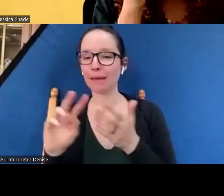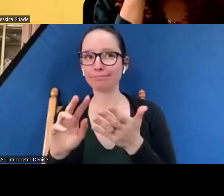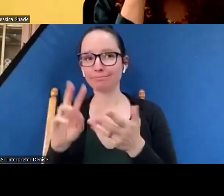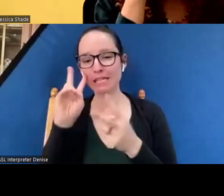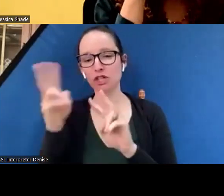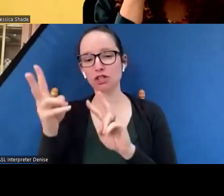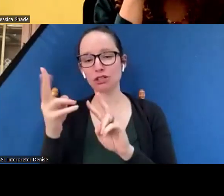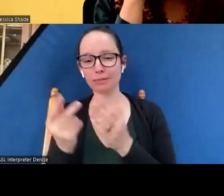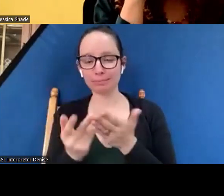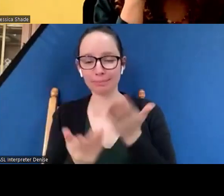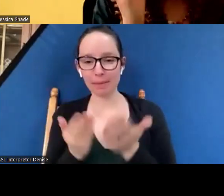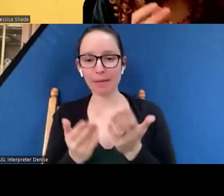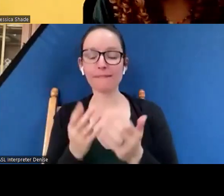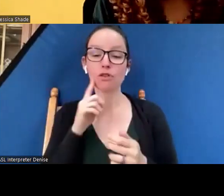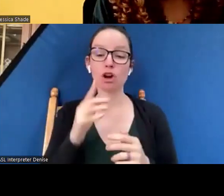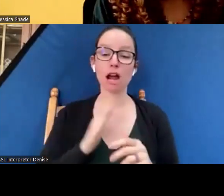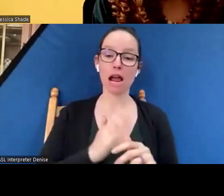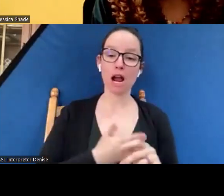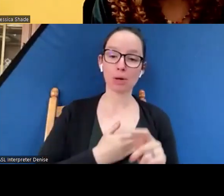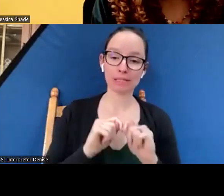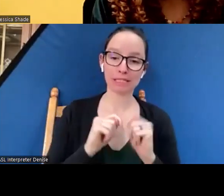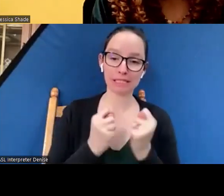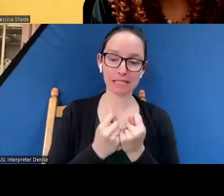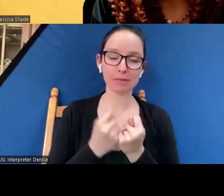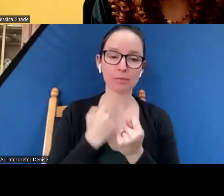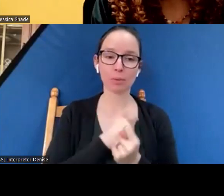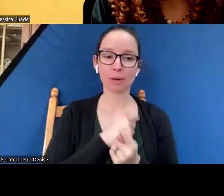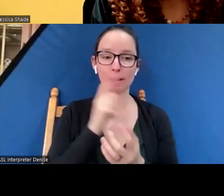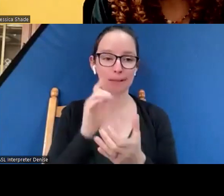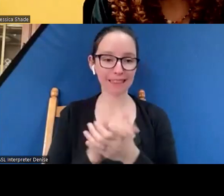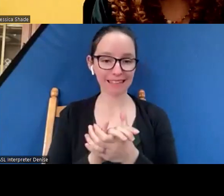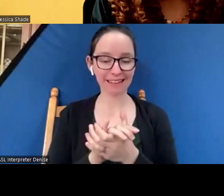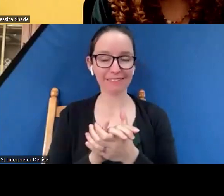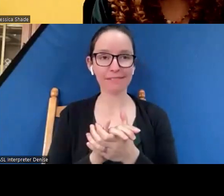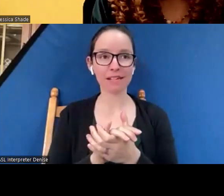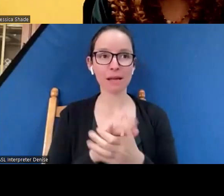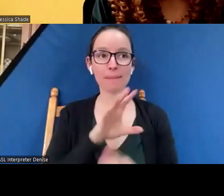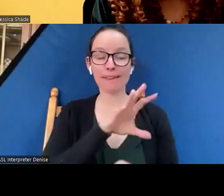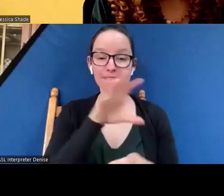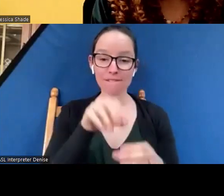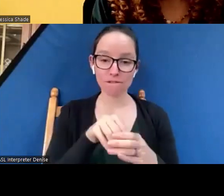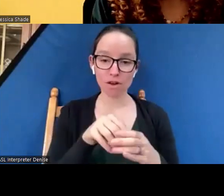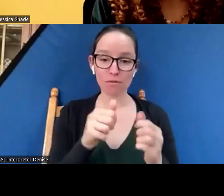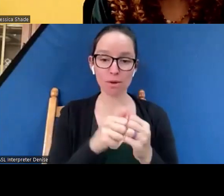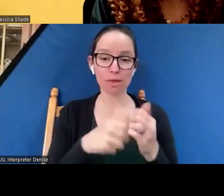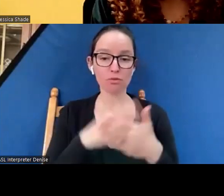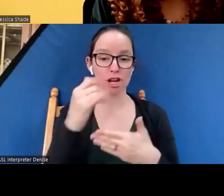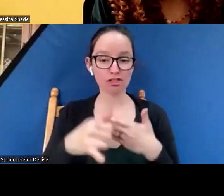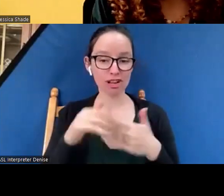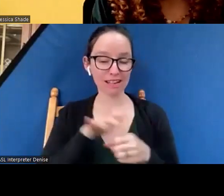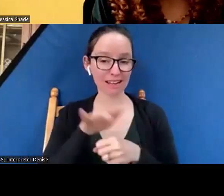we really believe like being involved with a project and enough to learn all the key features and get to know people